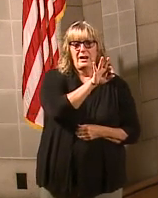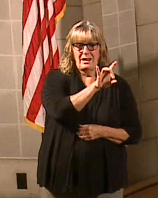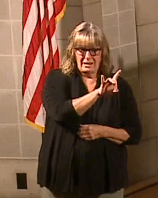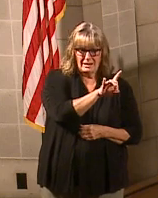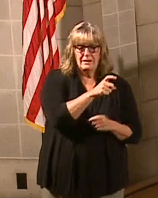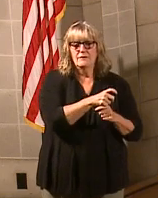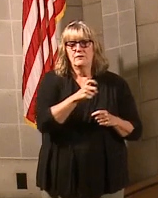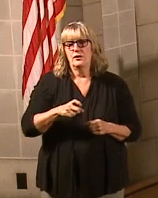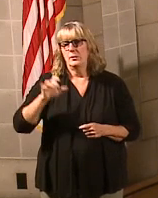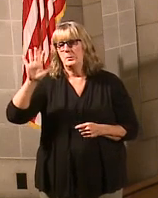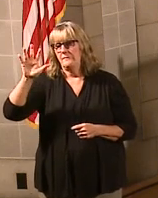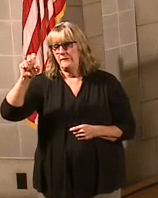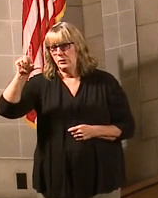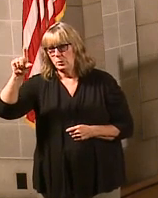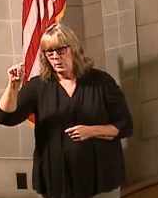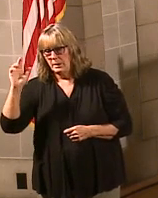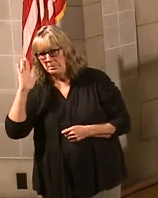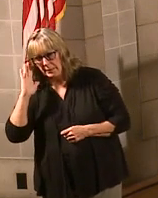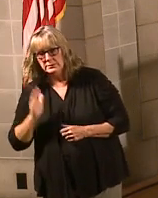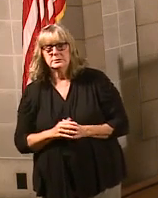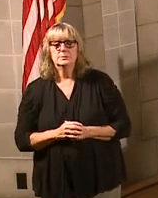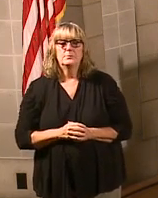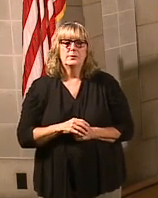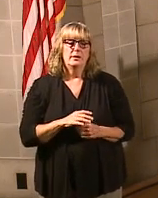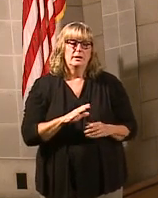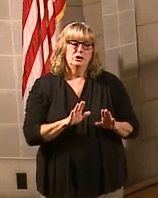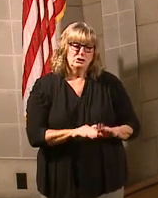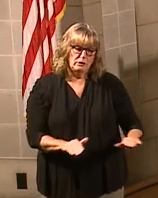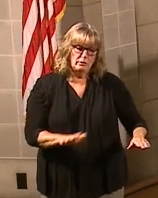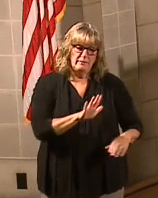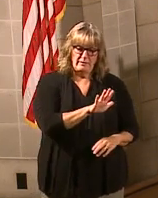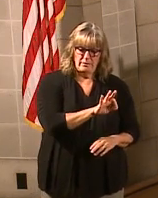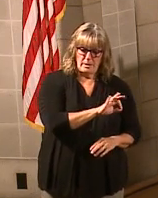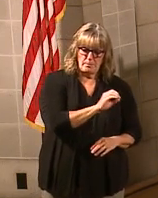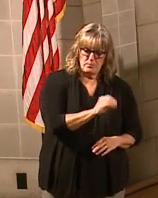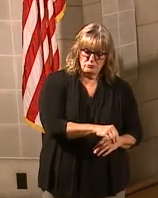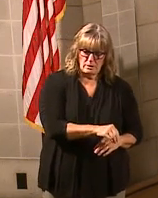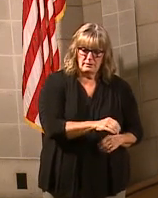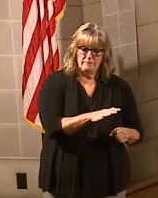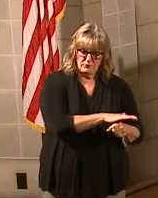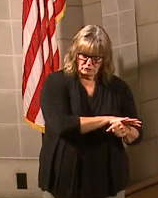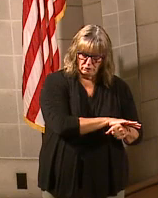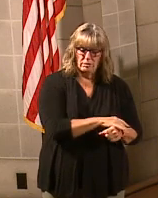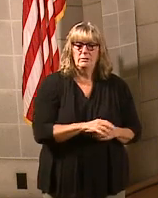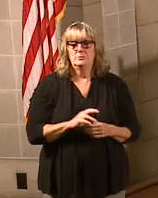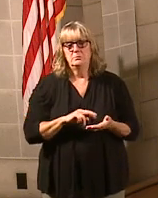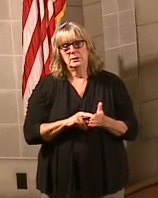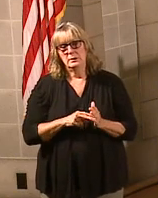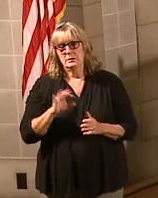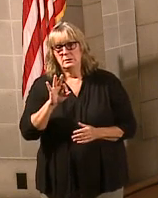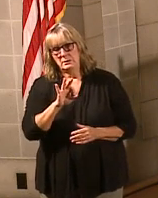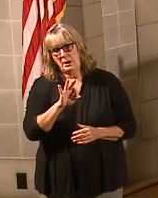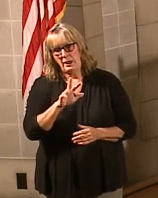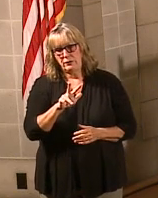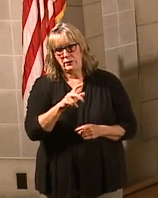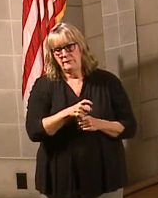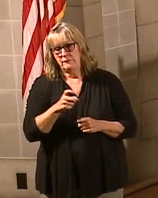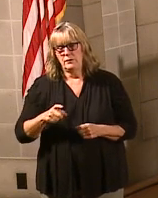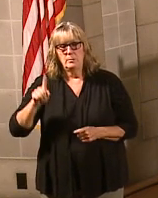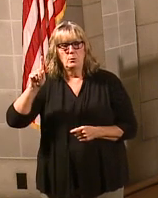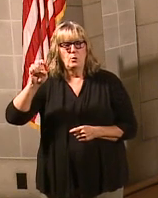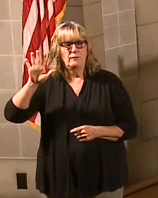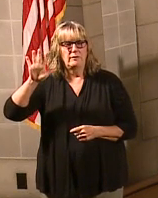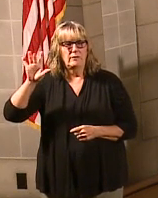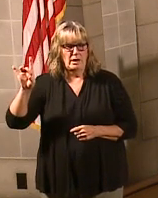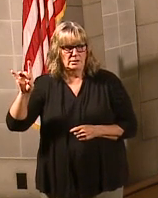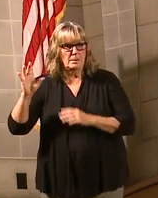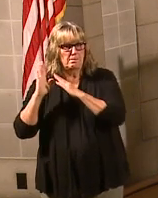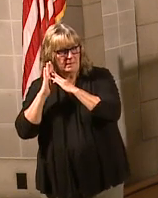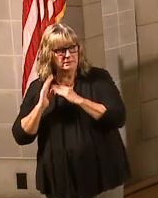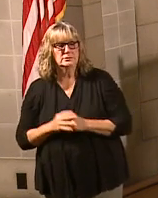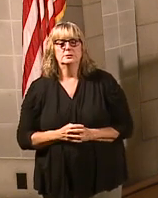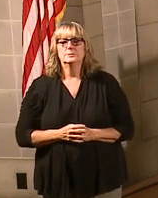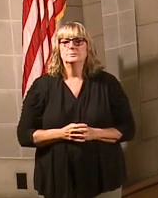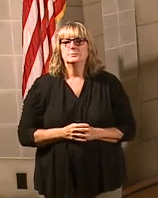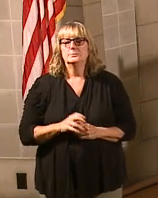CANCER U BEDS, 77% OCCUPIED, 398